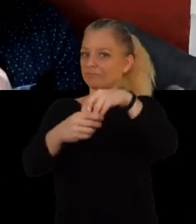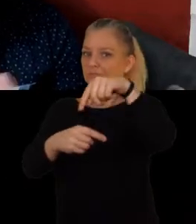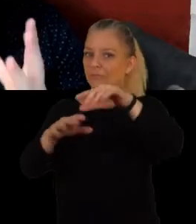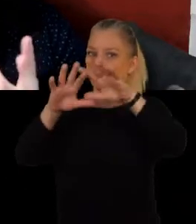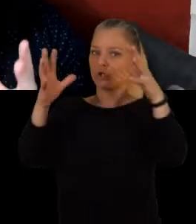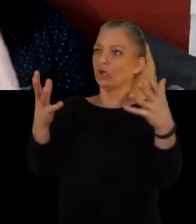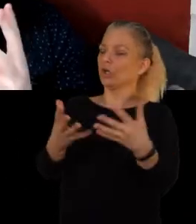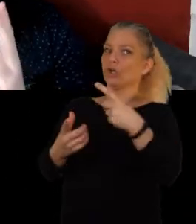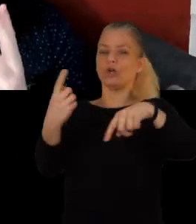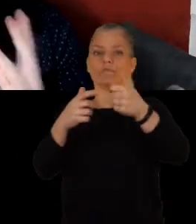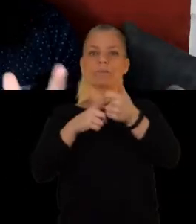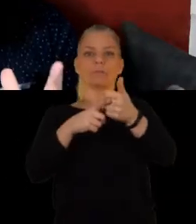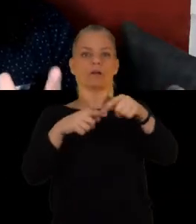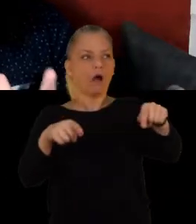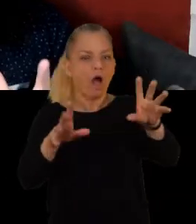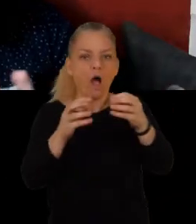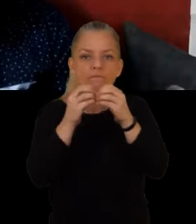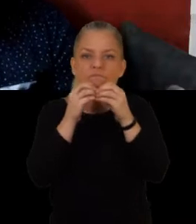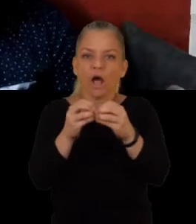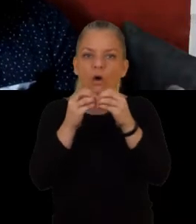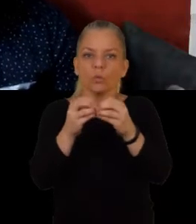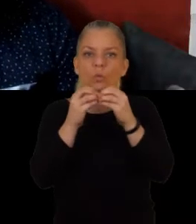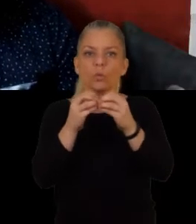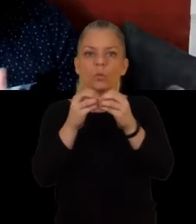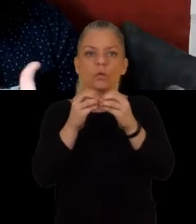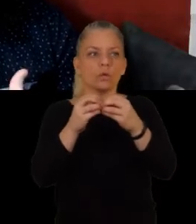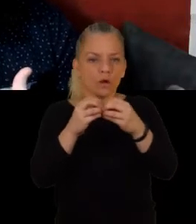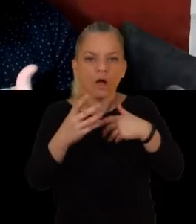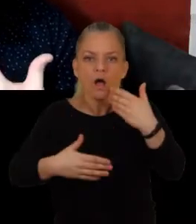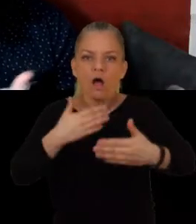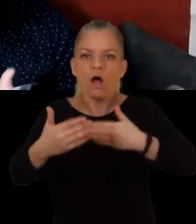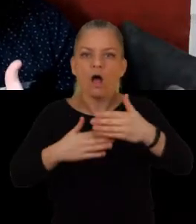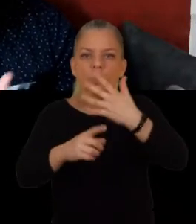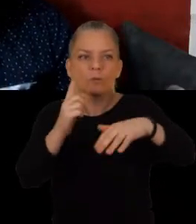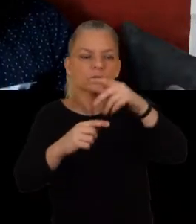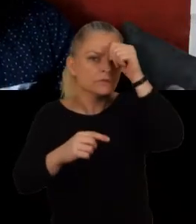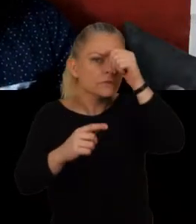introduced me to this world of peer support where all of the values that i held about the